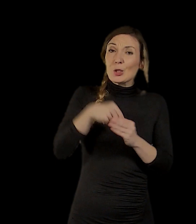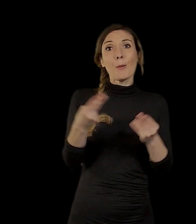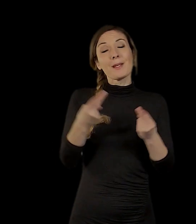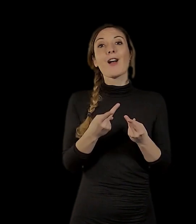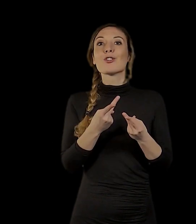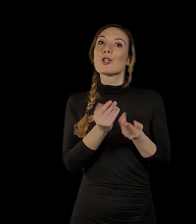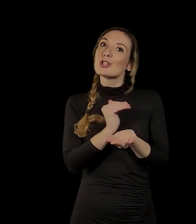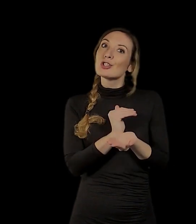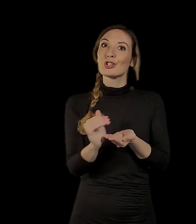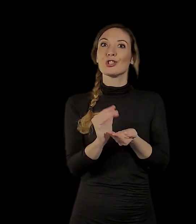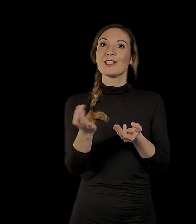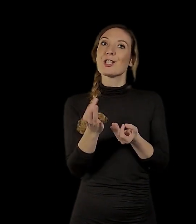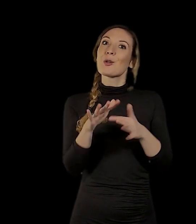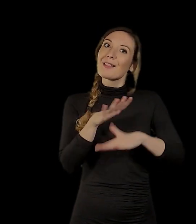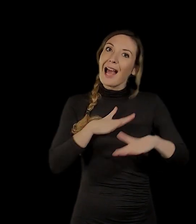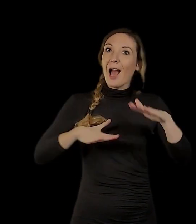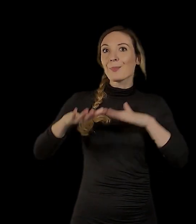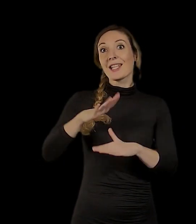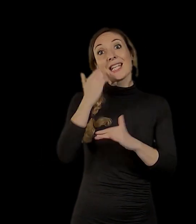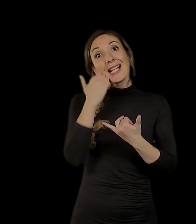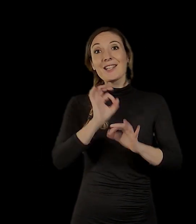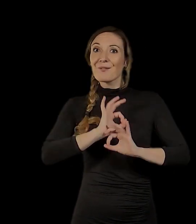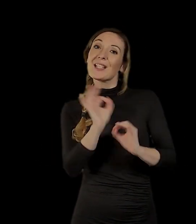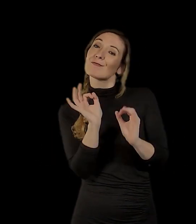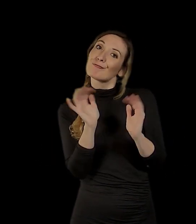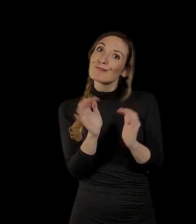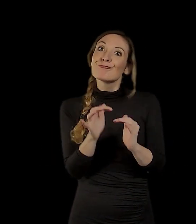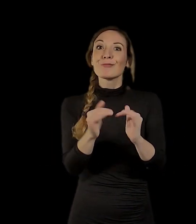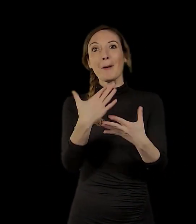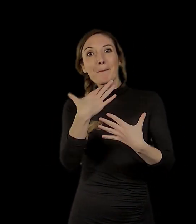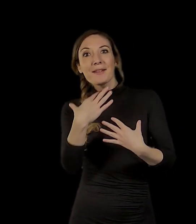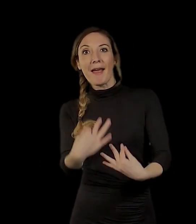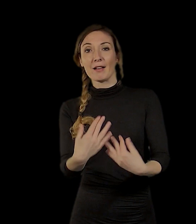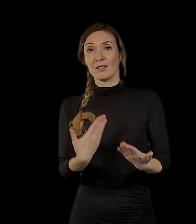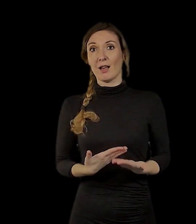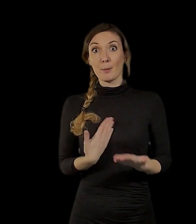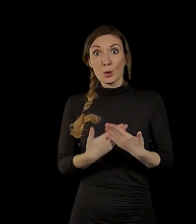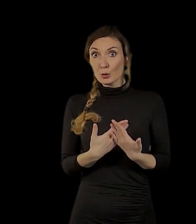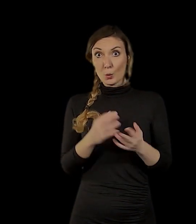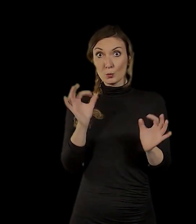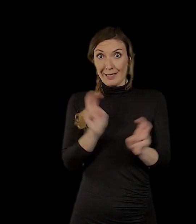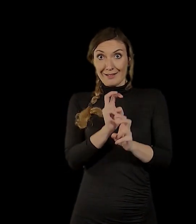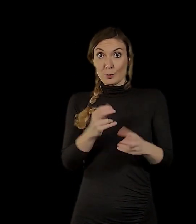. Then, as already mentioned, two other points were based on community and ecology.